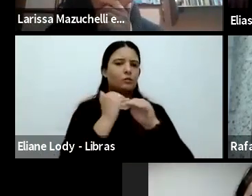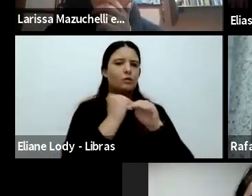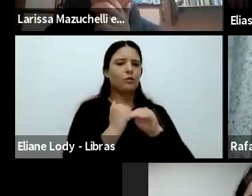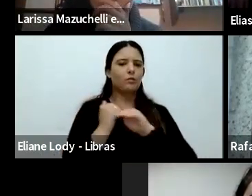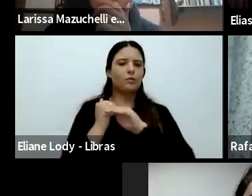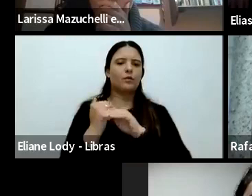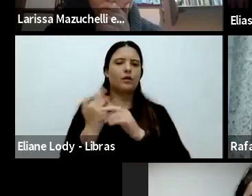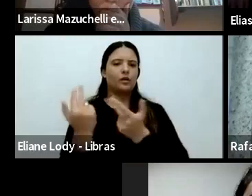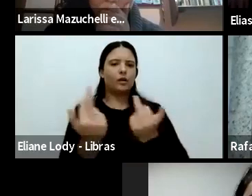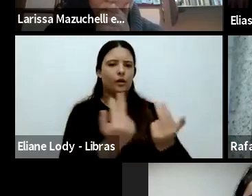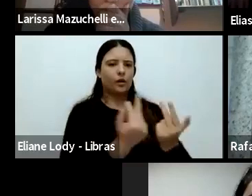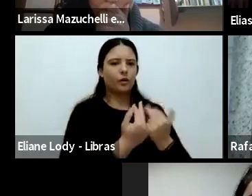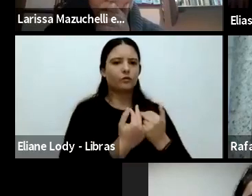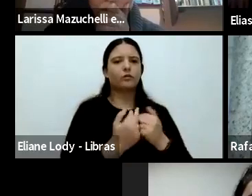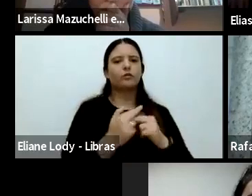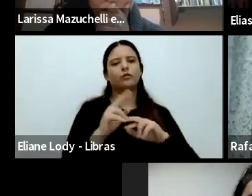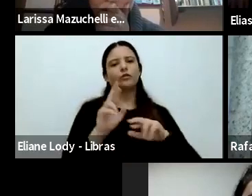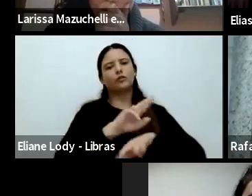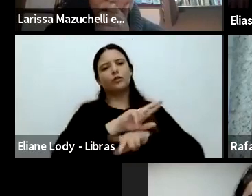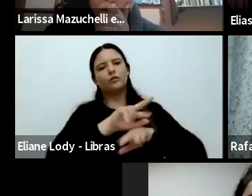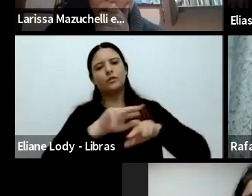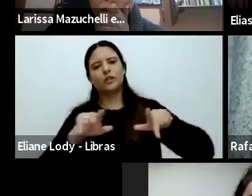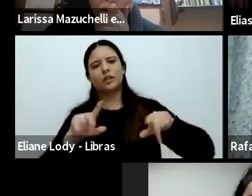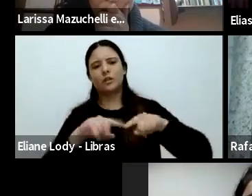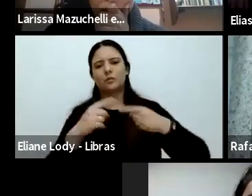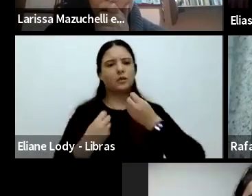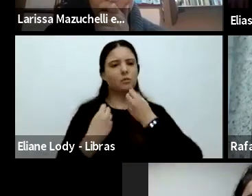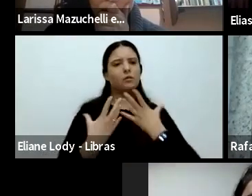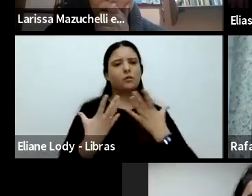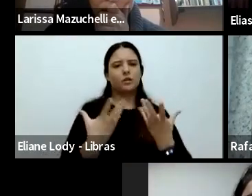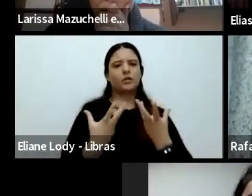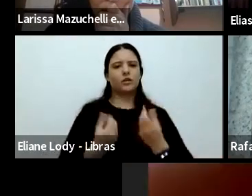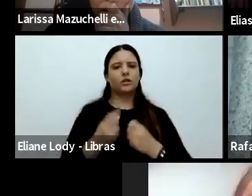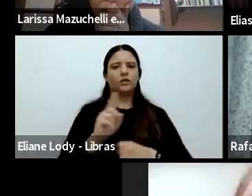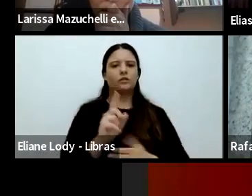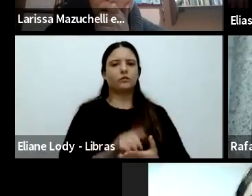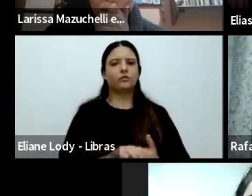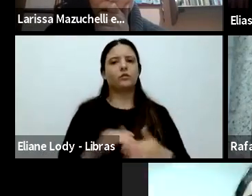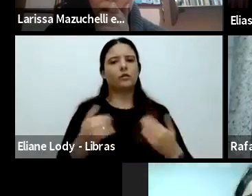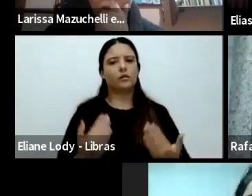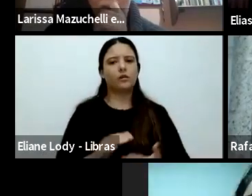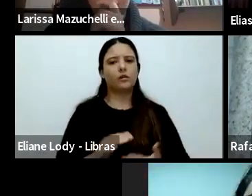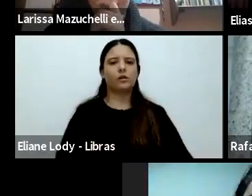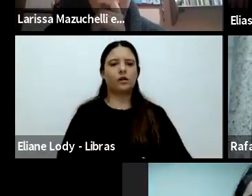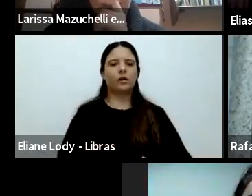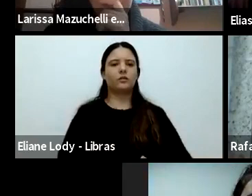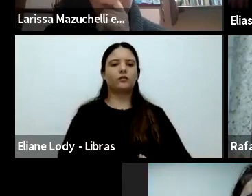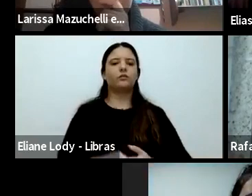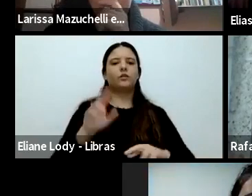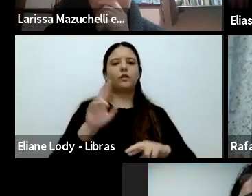diversity. The idea of diversity as you idea of diversity as you become